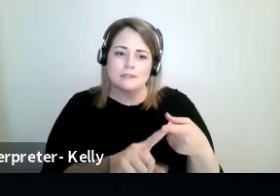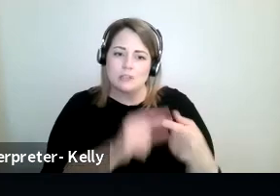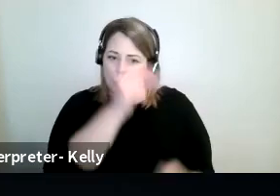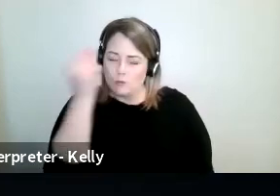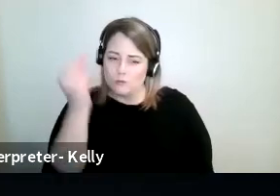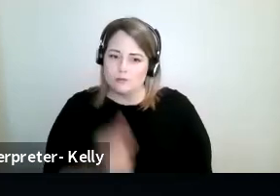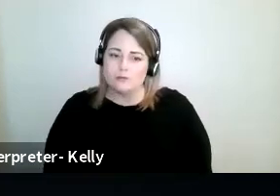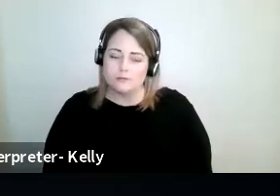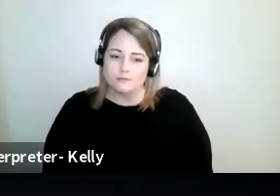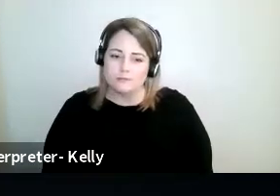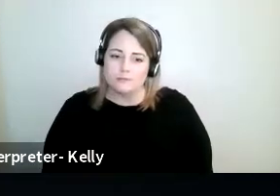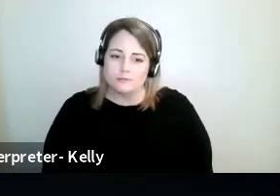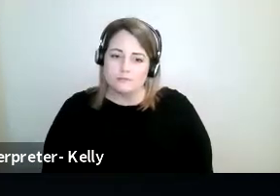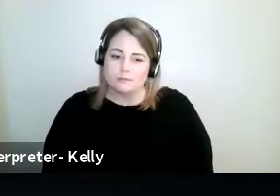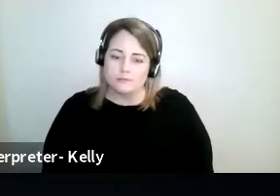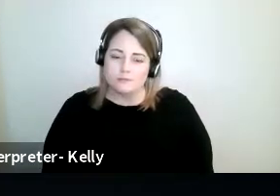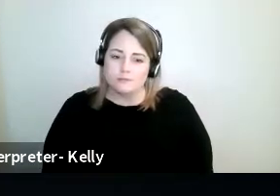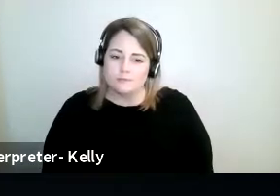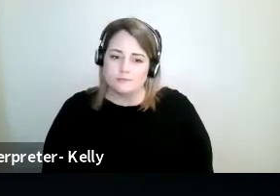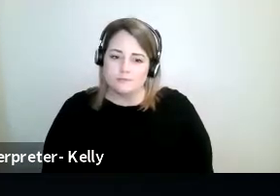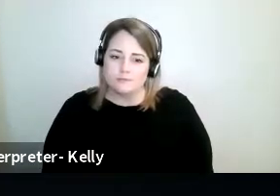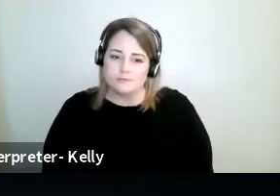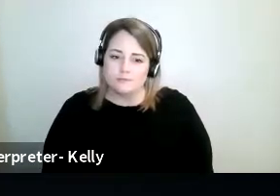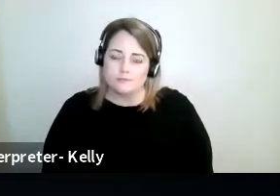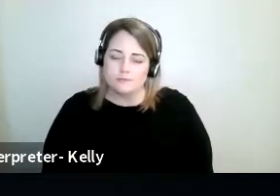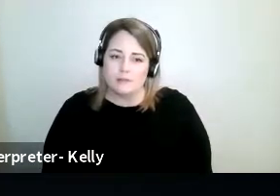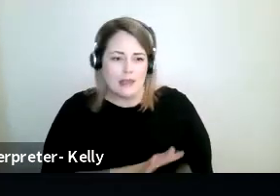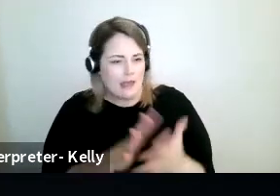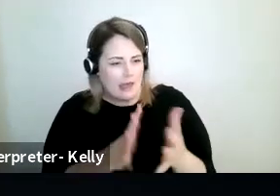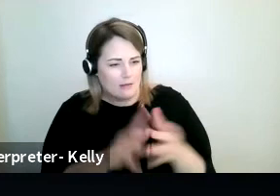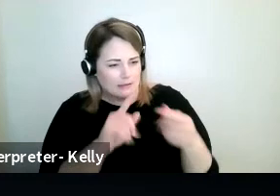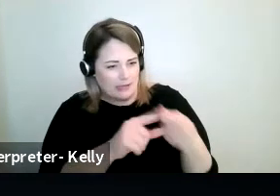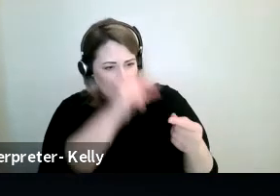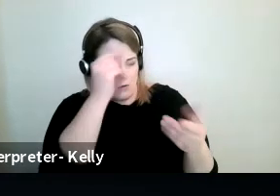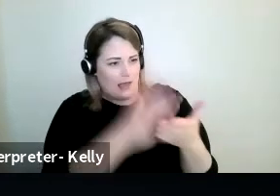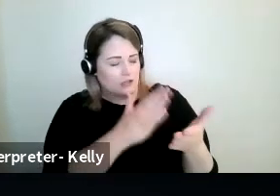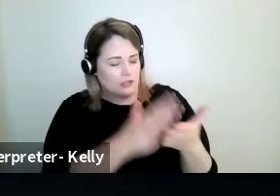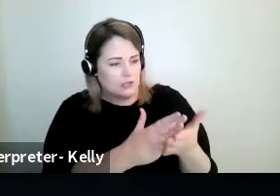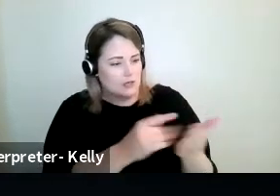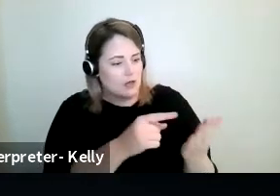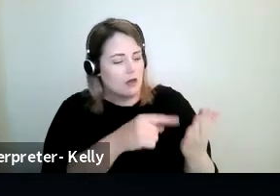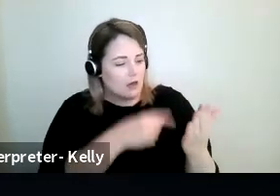and look at how they actually inform our practice and how they would help us to